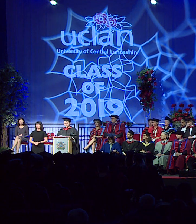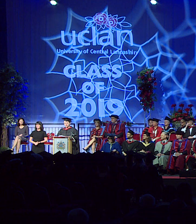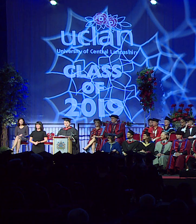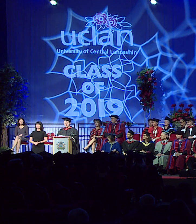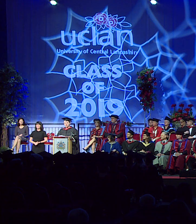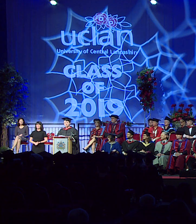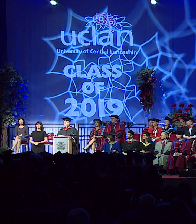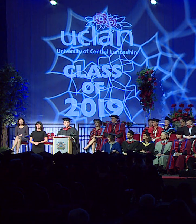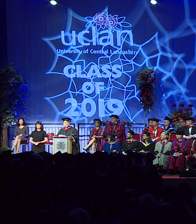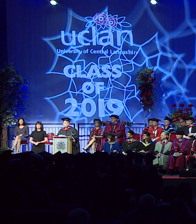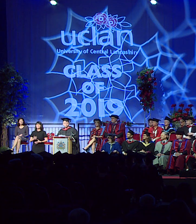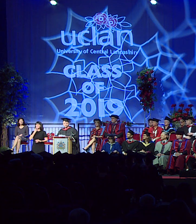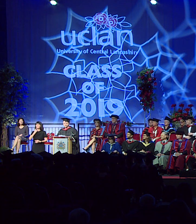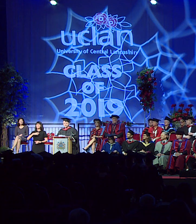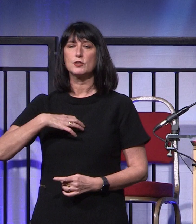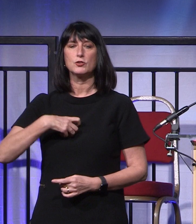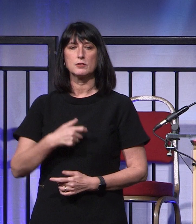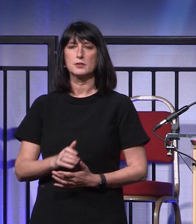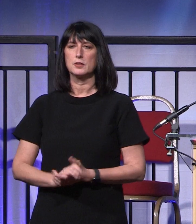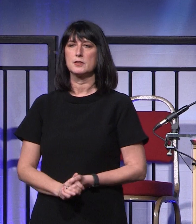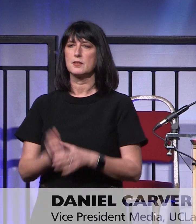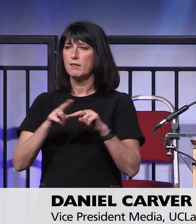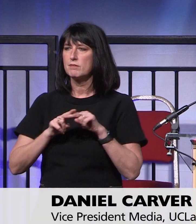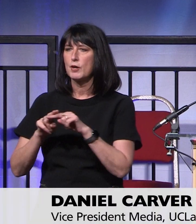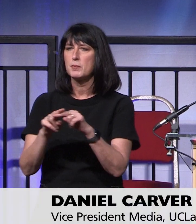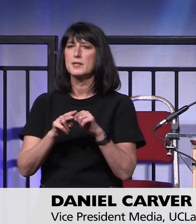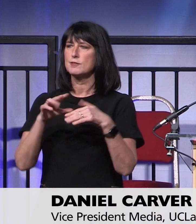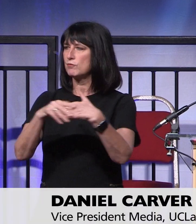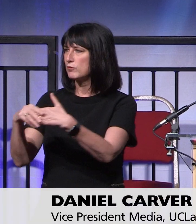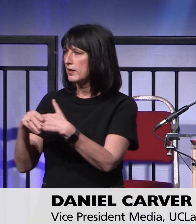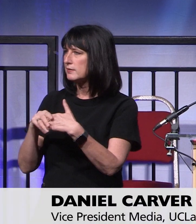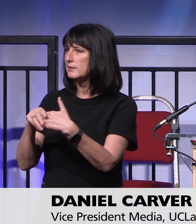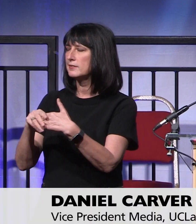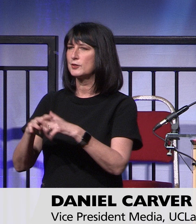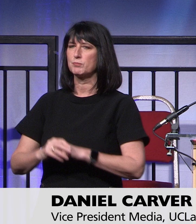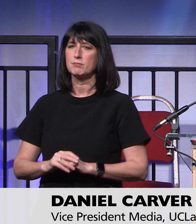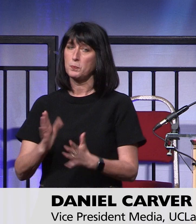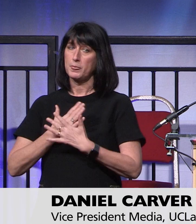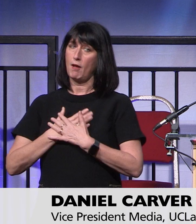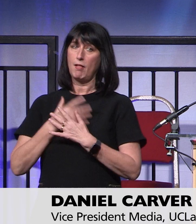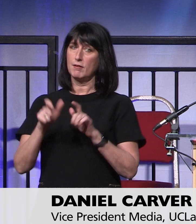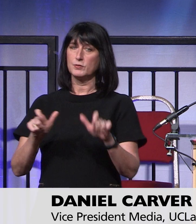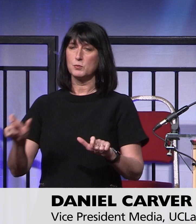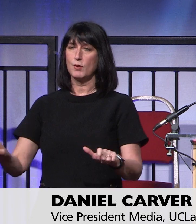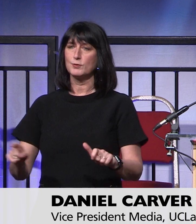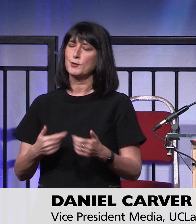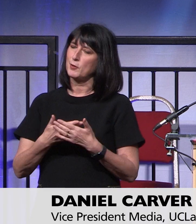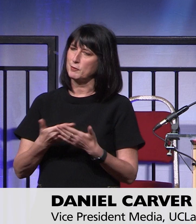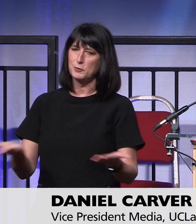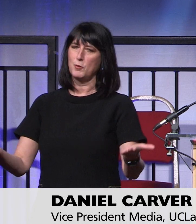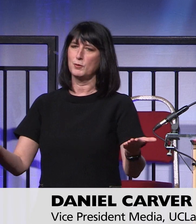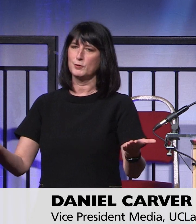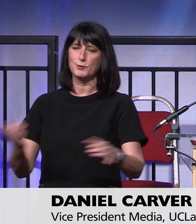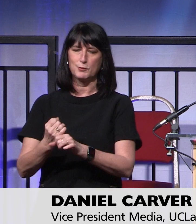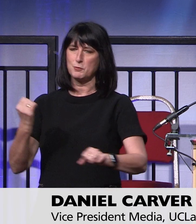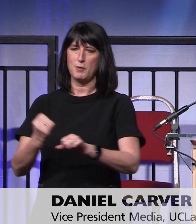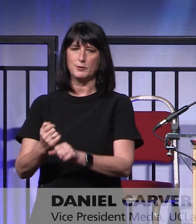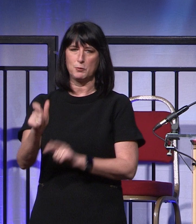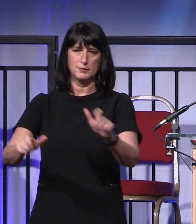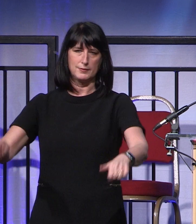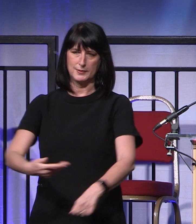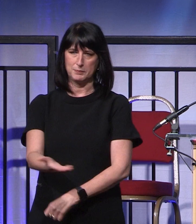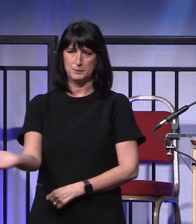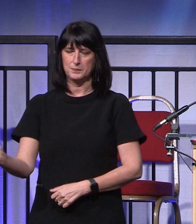vice chancellor families friends loved ones and of course graduates I'm honored